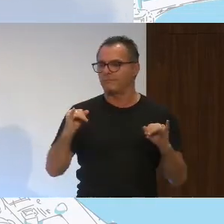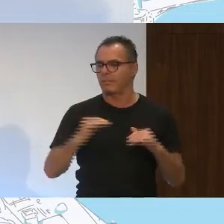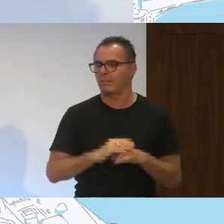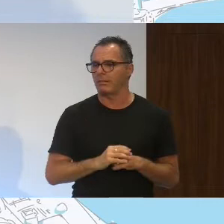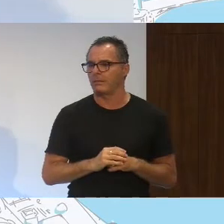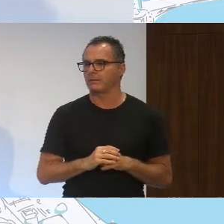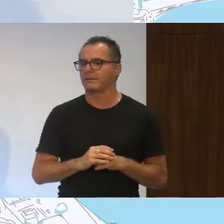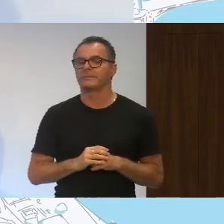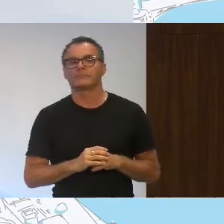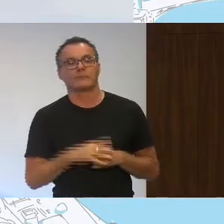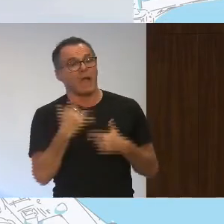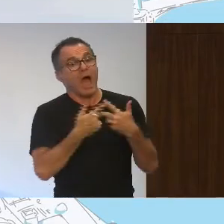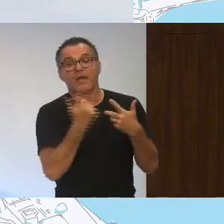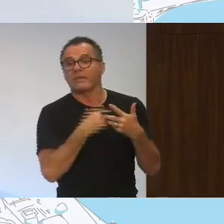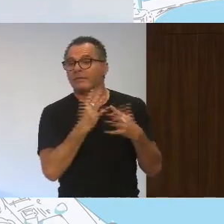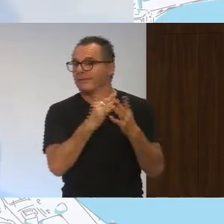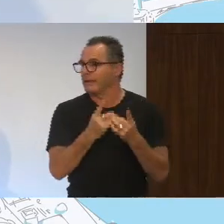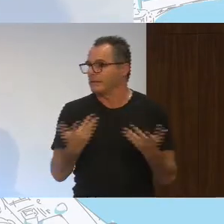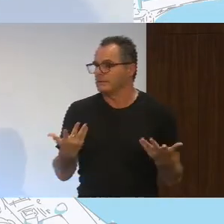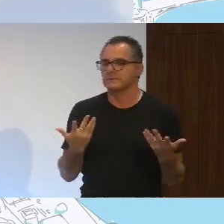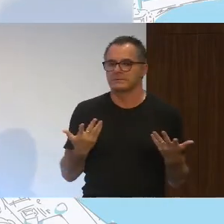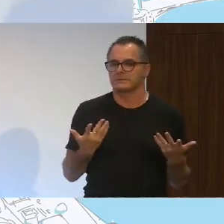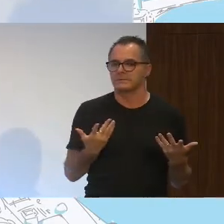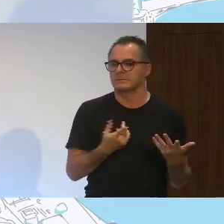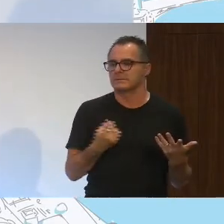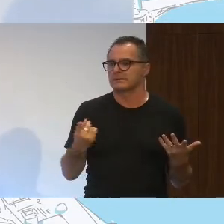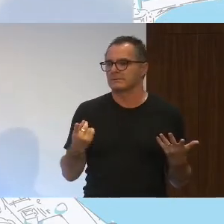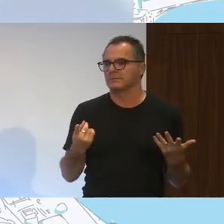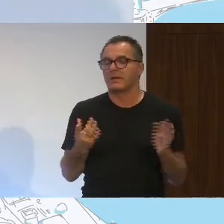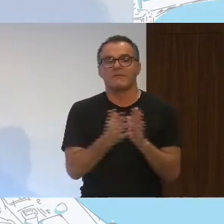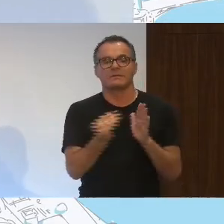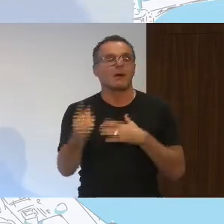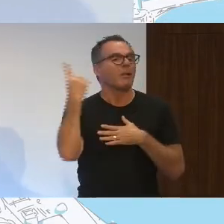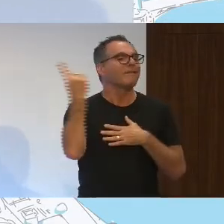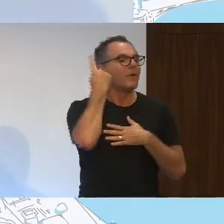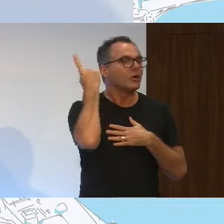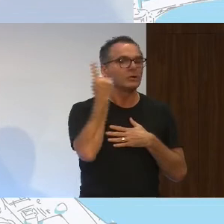There's all the other things. And so we heard about the issue around vertigo and migraines. Something my mother,